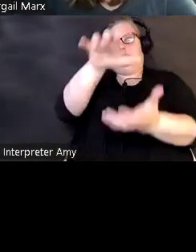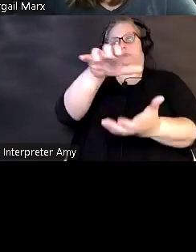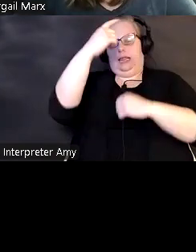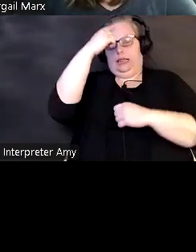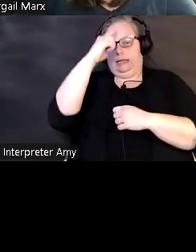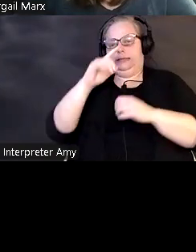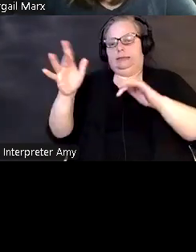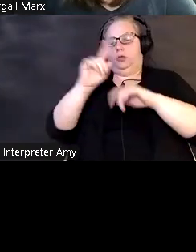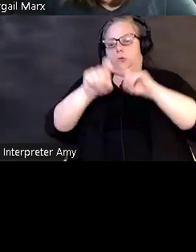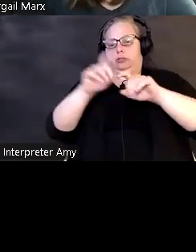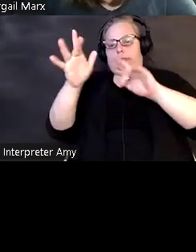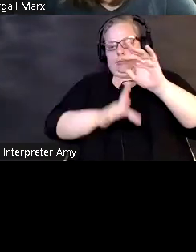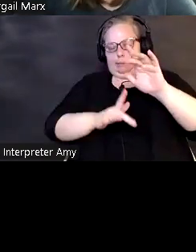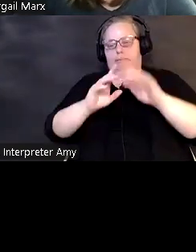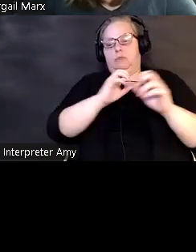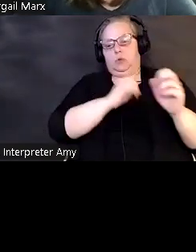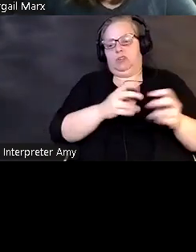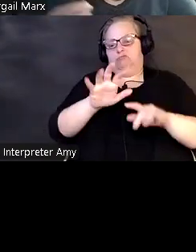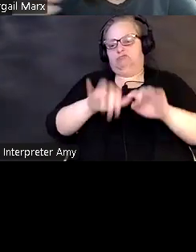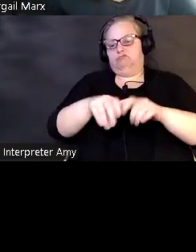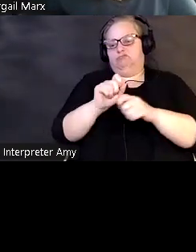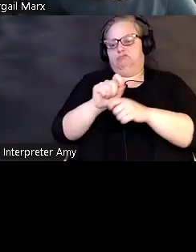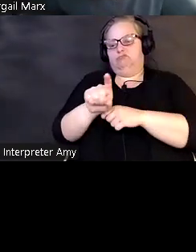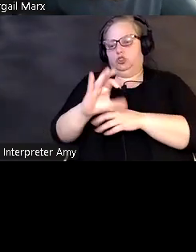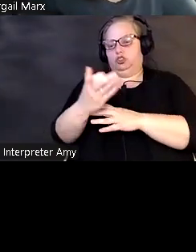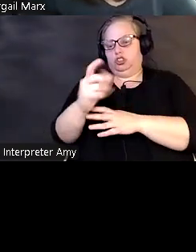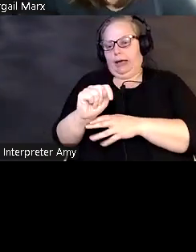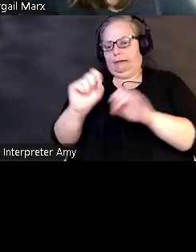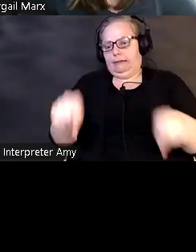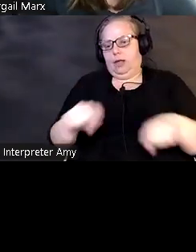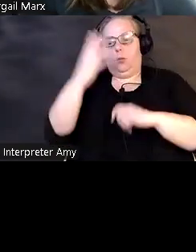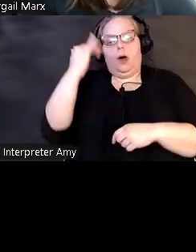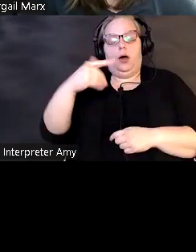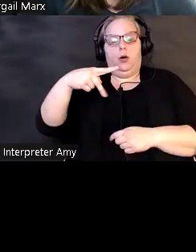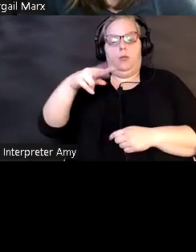You can throw them in the chat, because I think the profiles are going to kind of talk a little